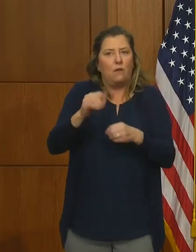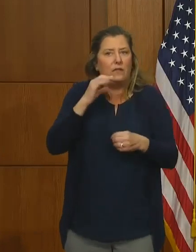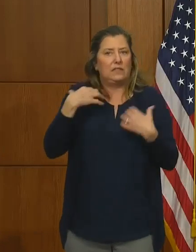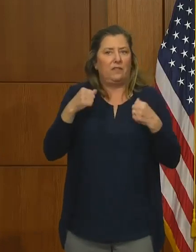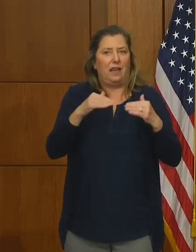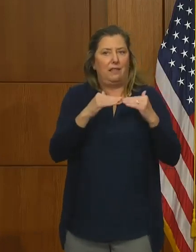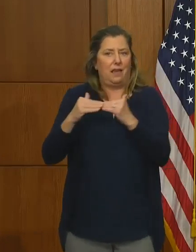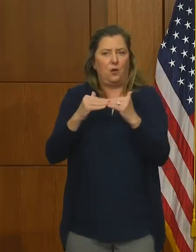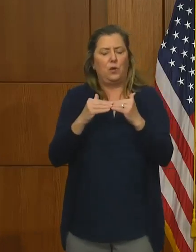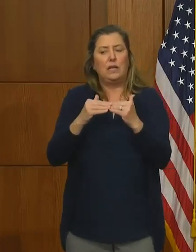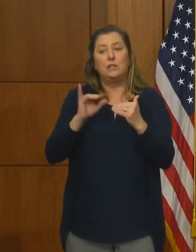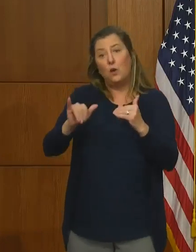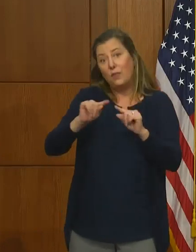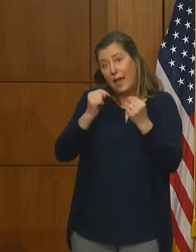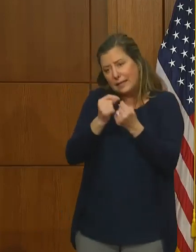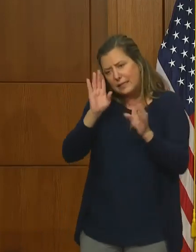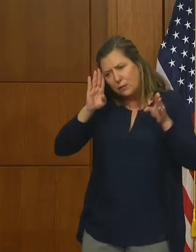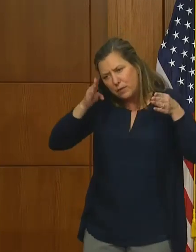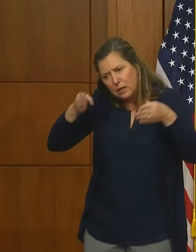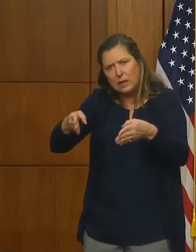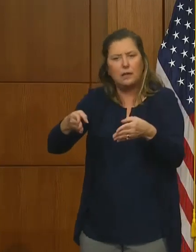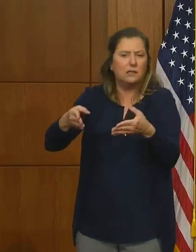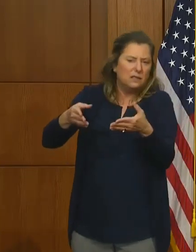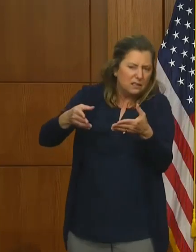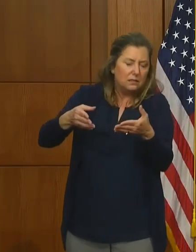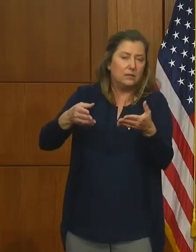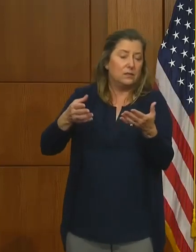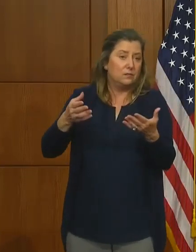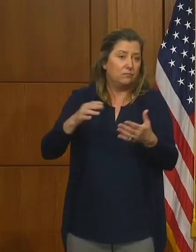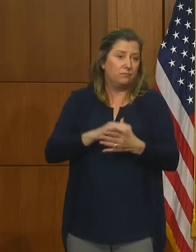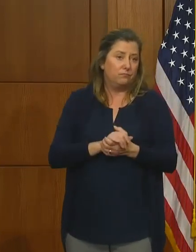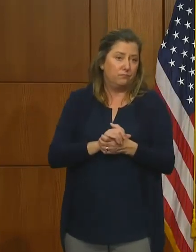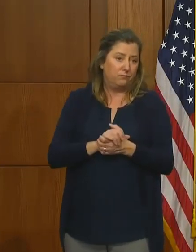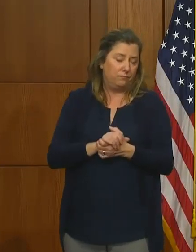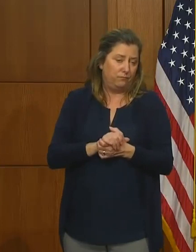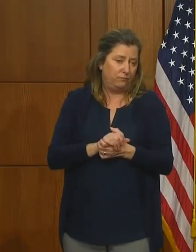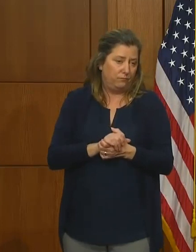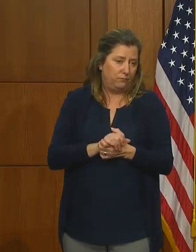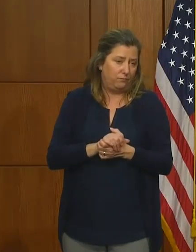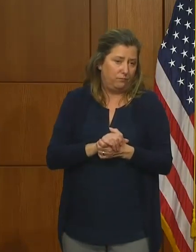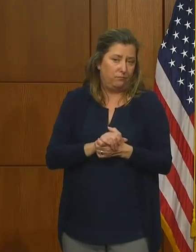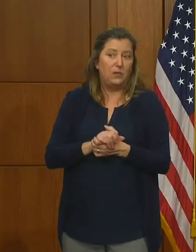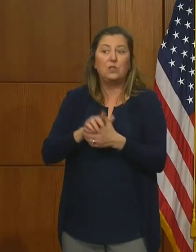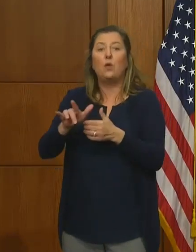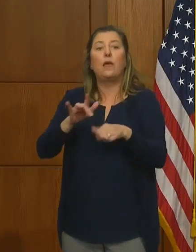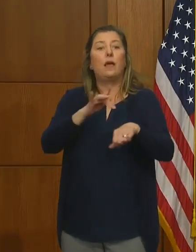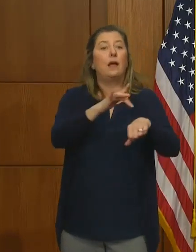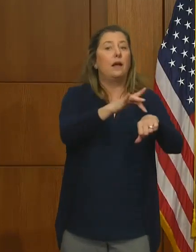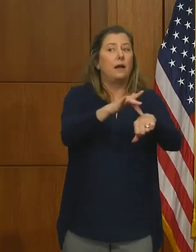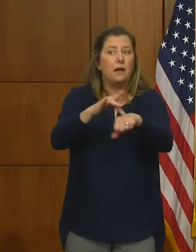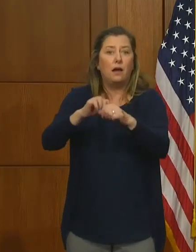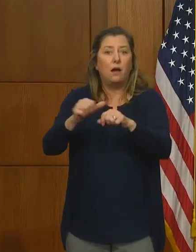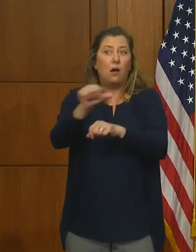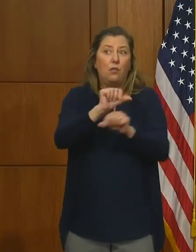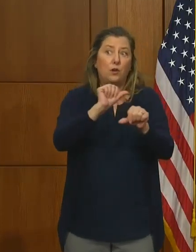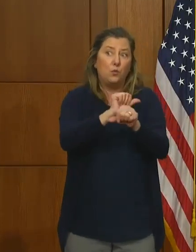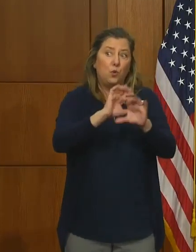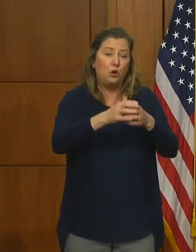DEPARTMENT OF HEALTH'S OFFICE OF HEALTH EQUITY AND SO THAT PARTICULAR TEAM. REALLY IS WORKING I WOULD SAY THROUGHOUT